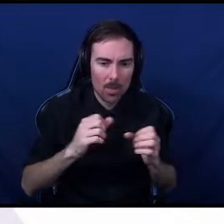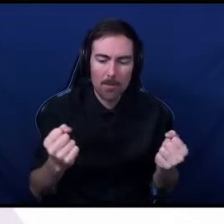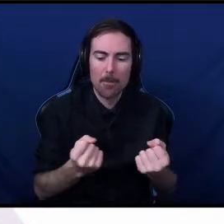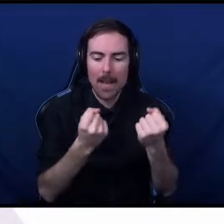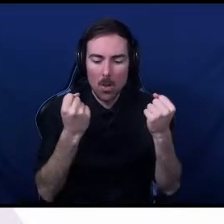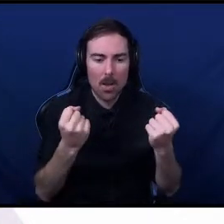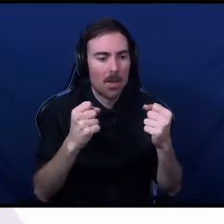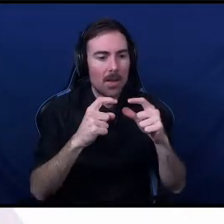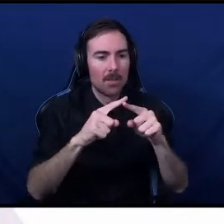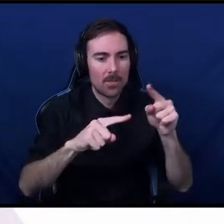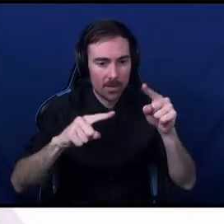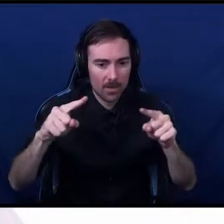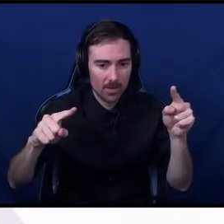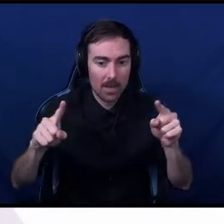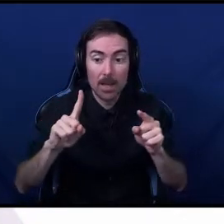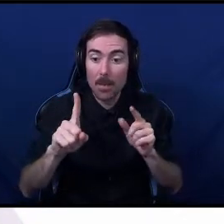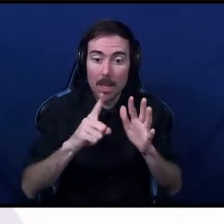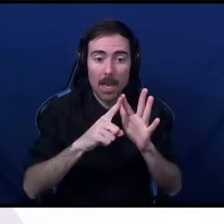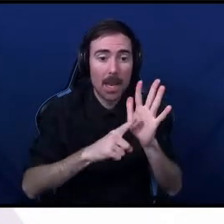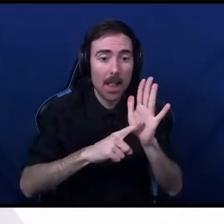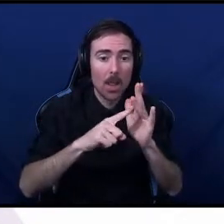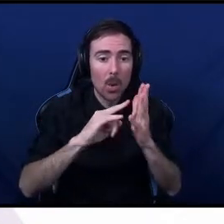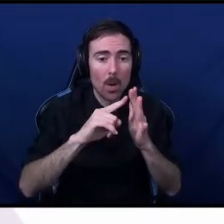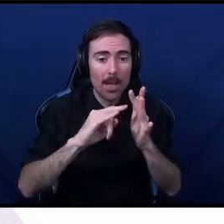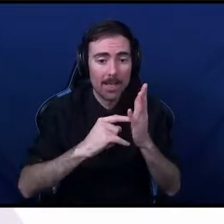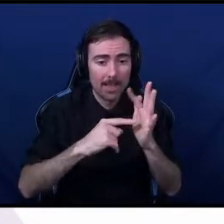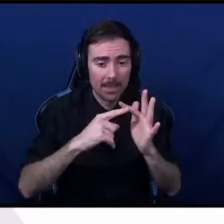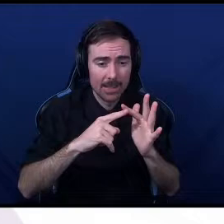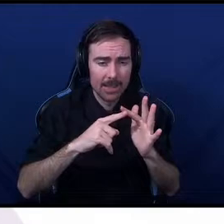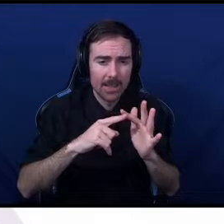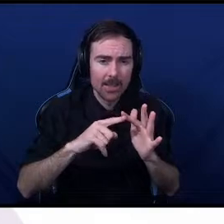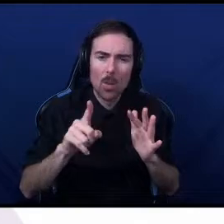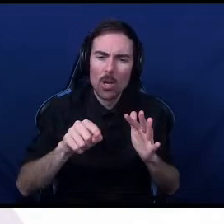But as always, I'd love to hear your thoughts and what are the risks when